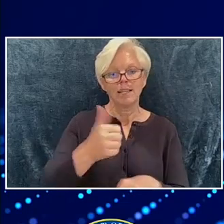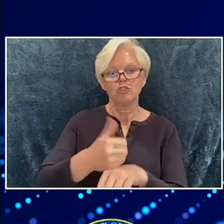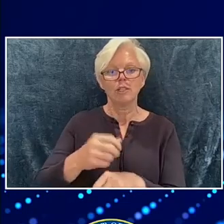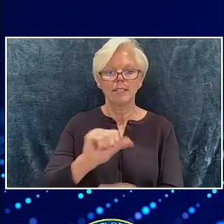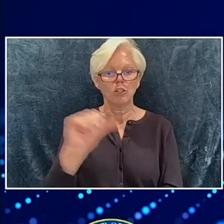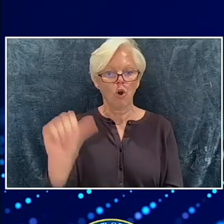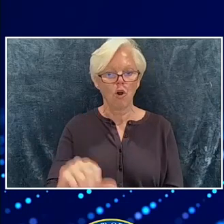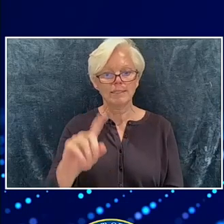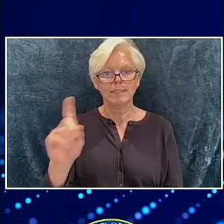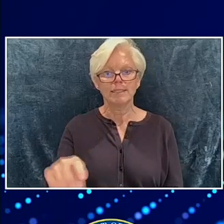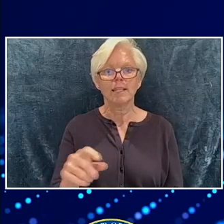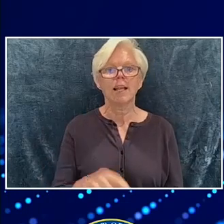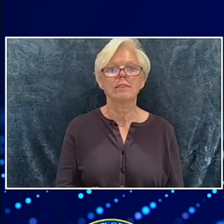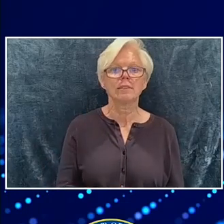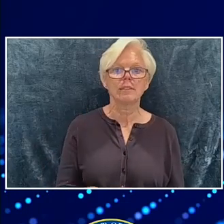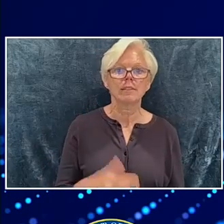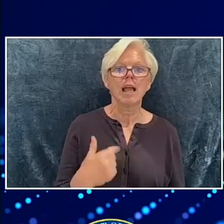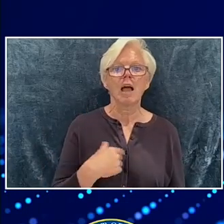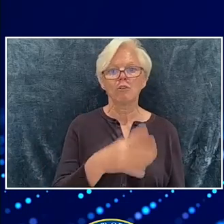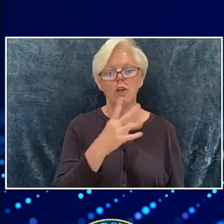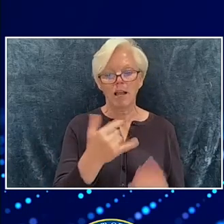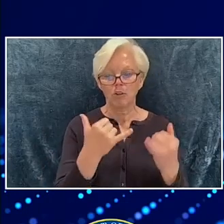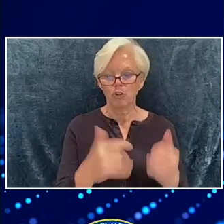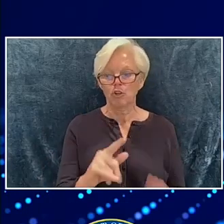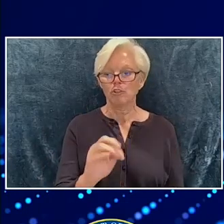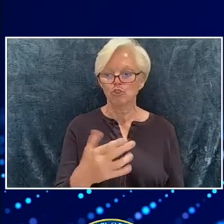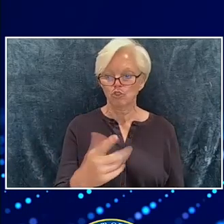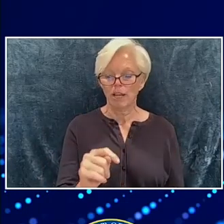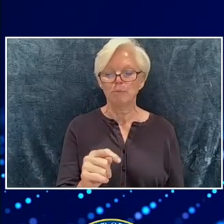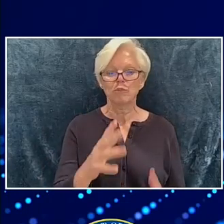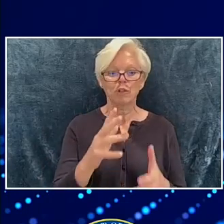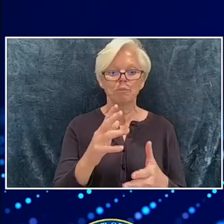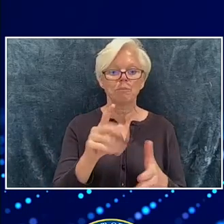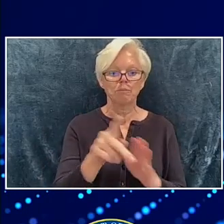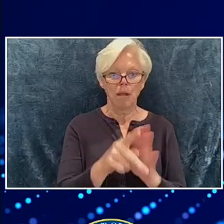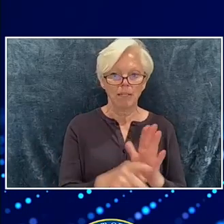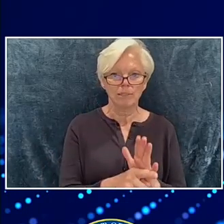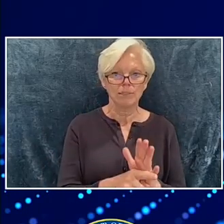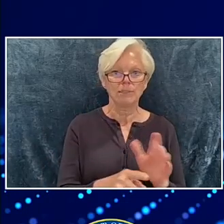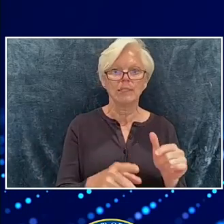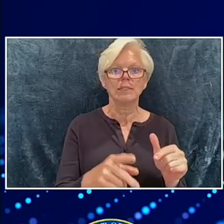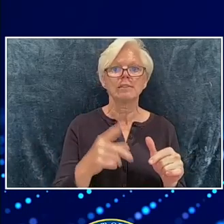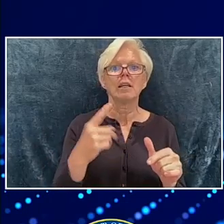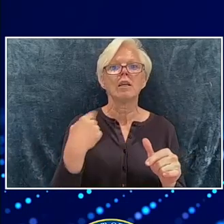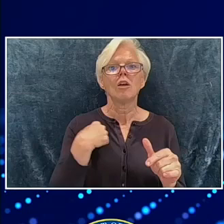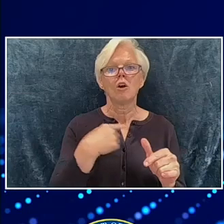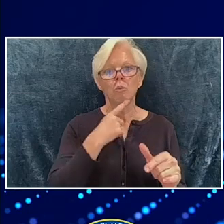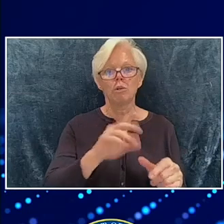Education How Current Transcript Policies at Texas Colleges Derail Educational Aspirations and Job Opportunities for